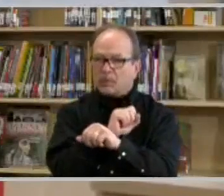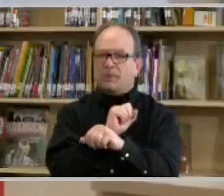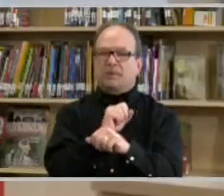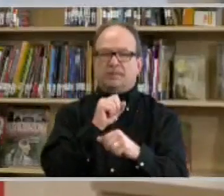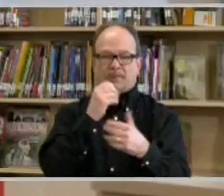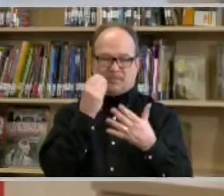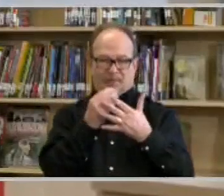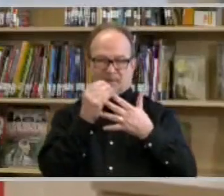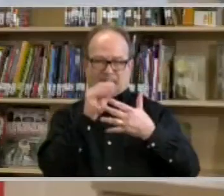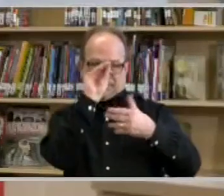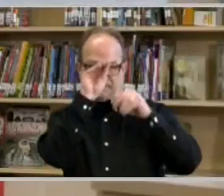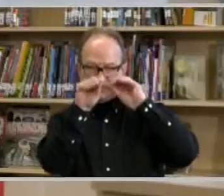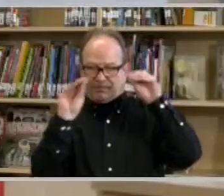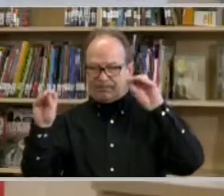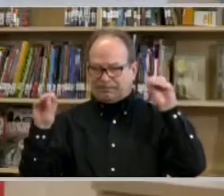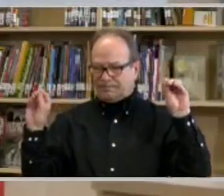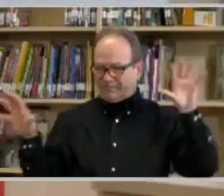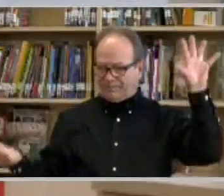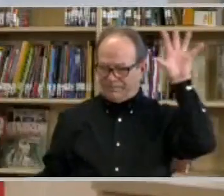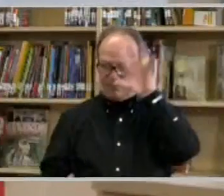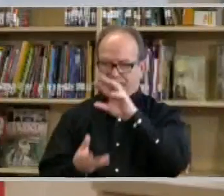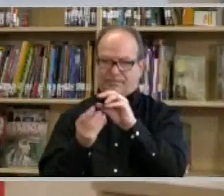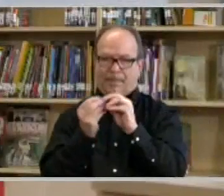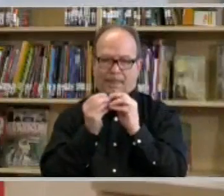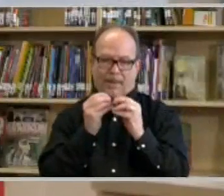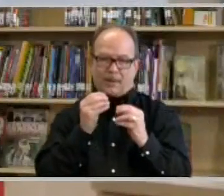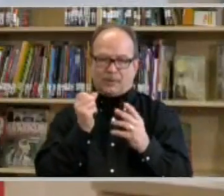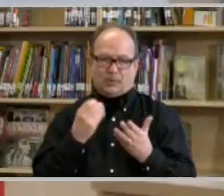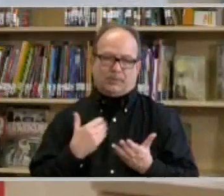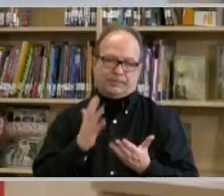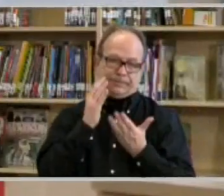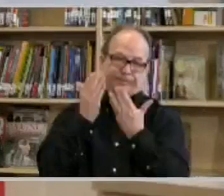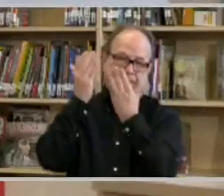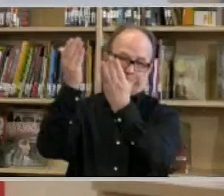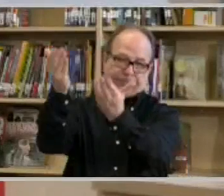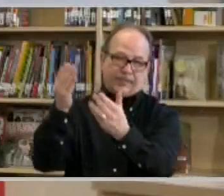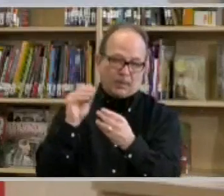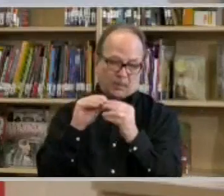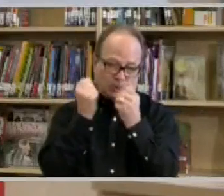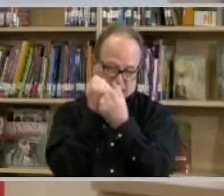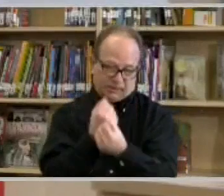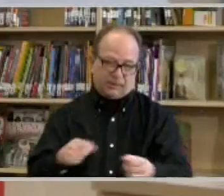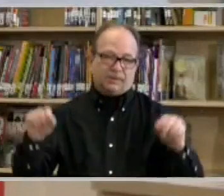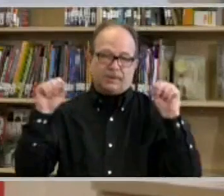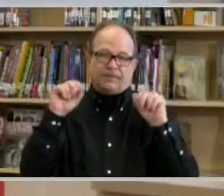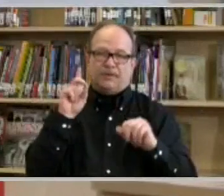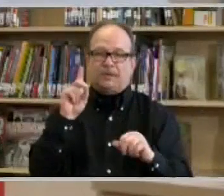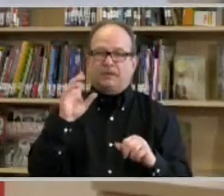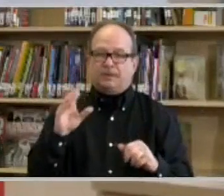EDUCATION AND JOB RESOURCES THAT